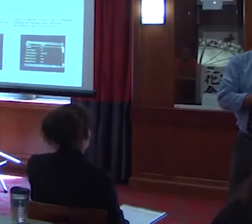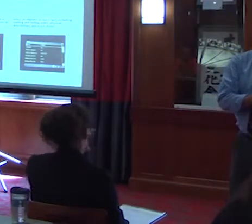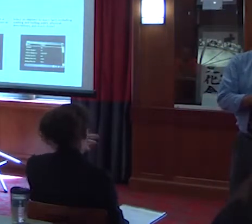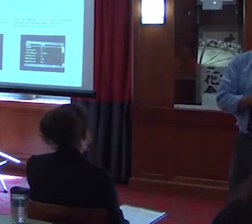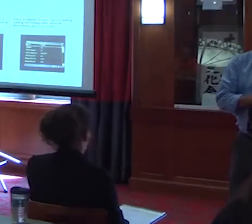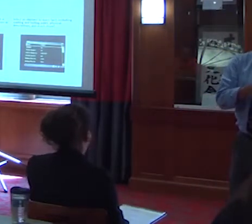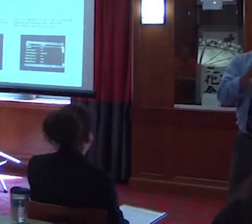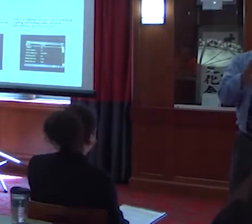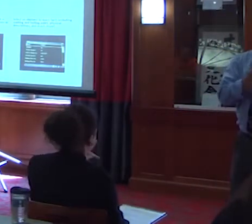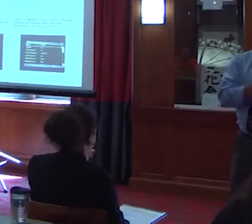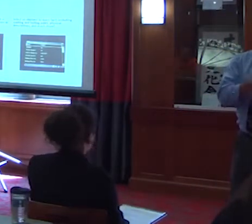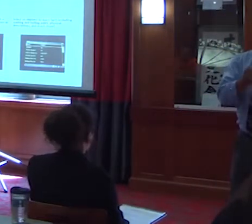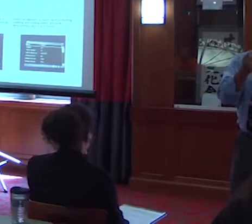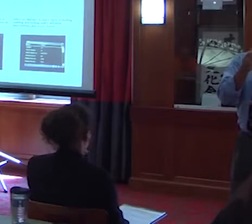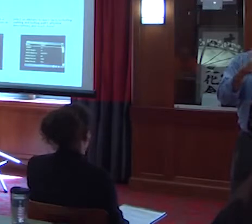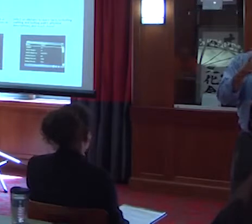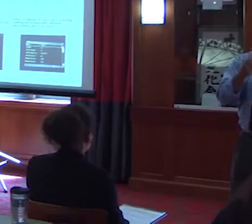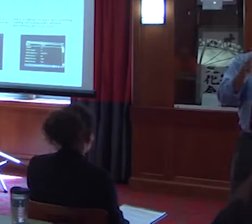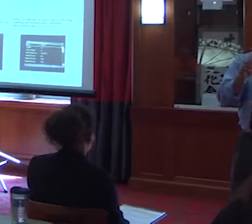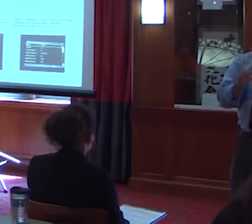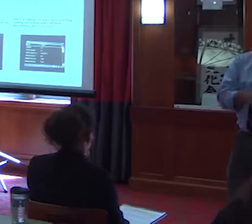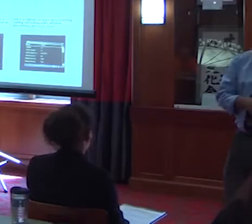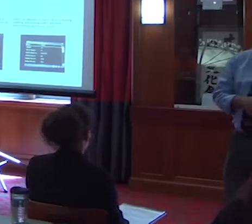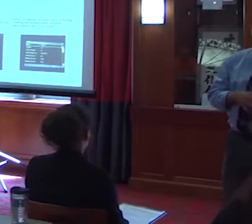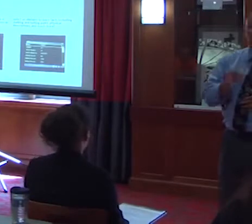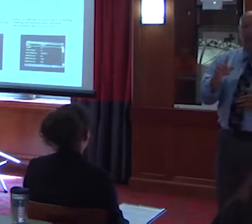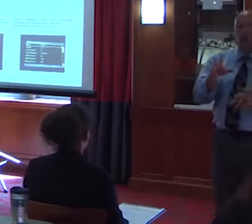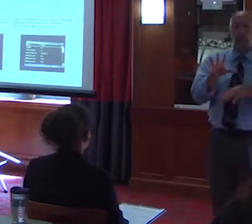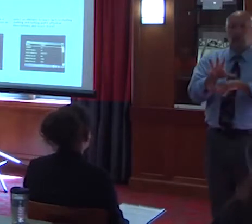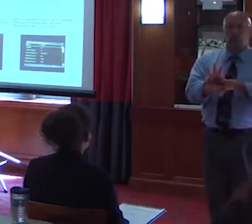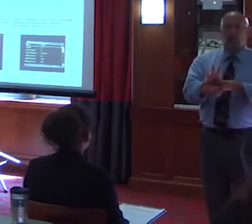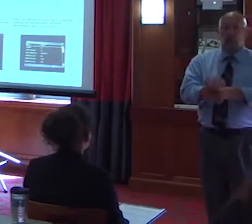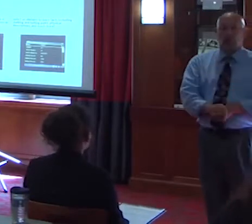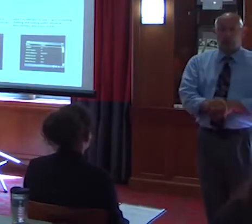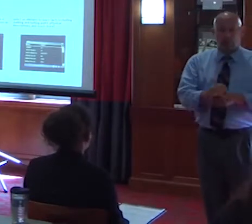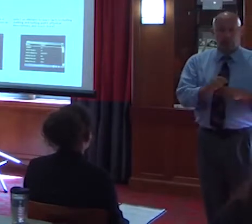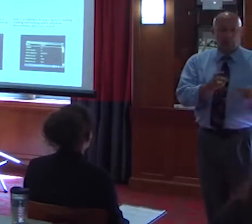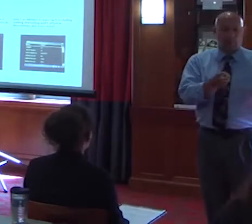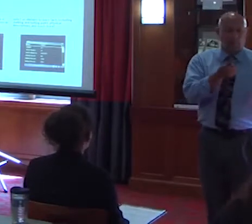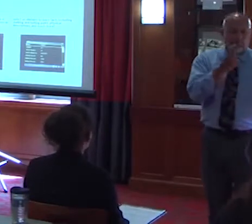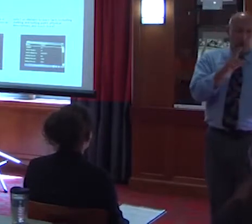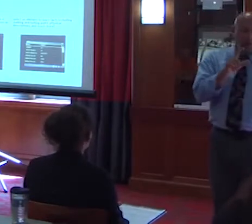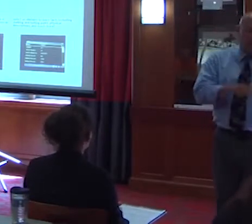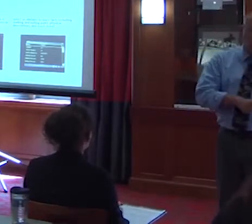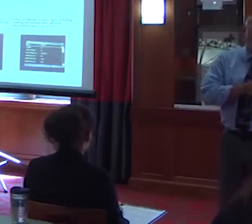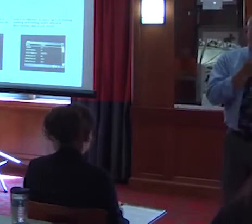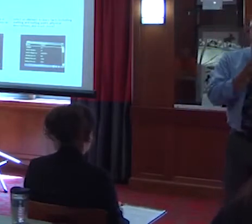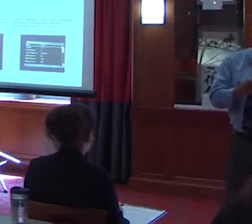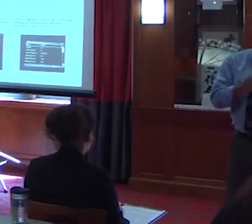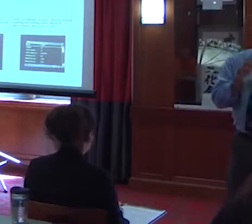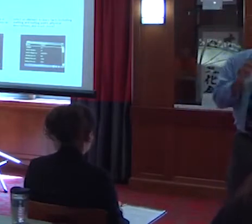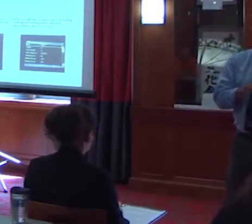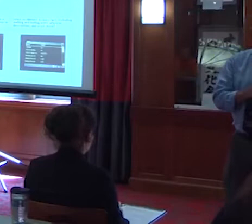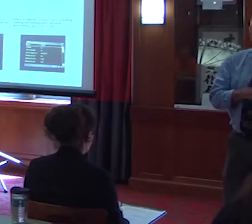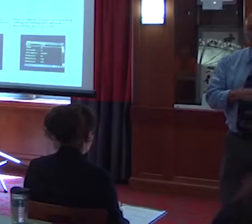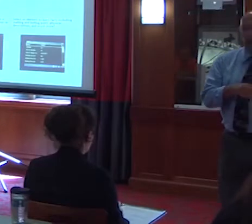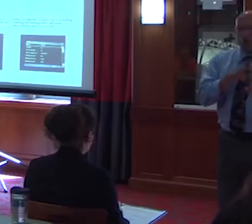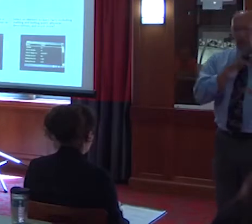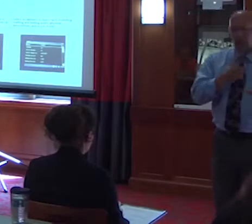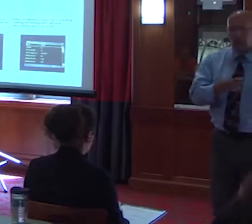I assume you guys know how to add, subtract. It's got a calculator on there. So then we all know that a lot of classrooms today are multilingual, so we do have options for that as well. So if I go. [LabQuest] Main desktop.